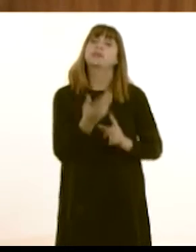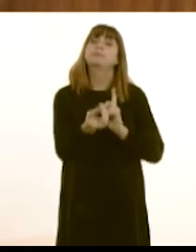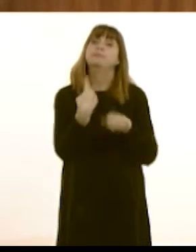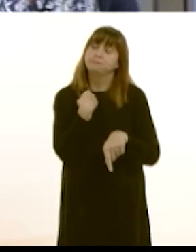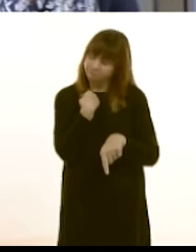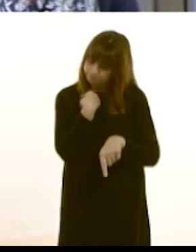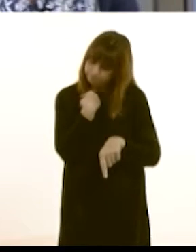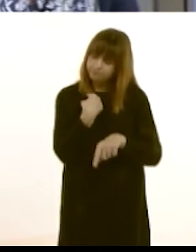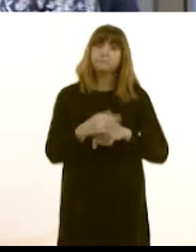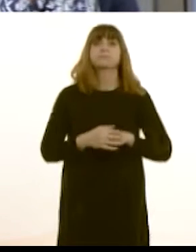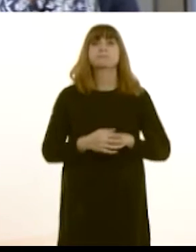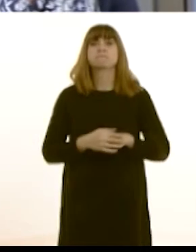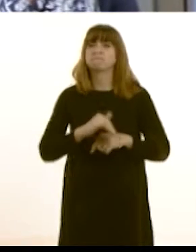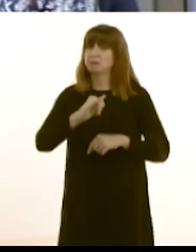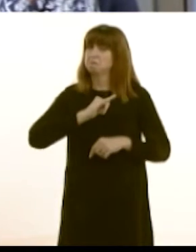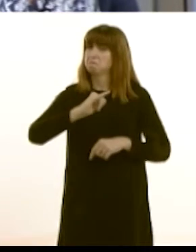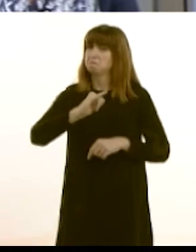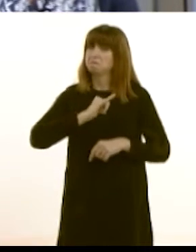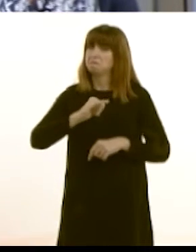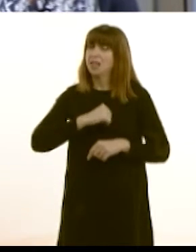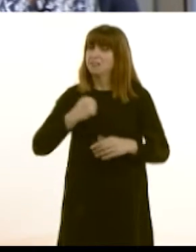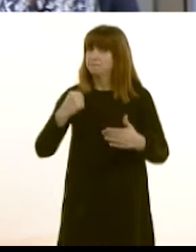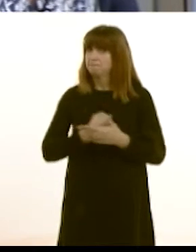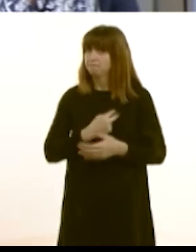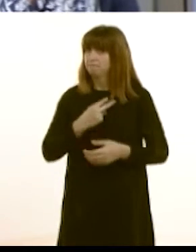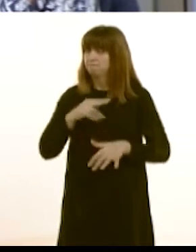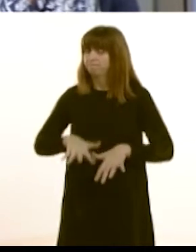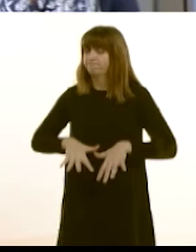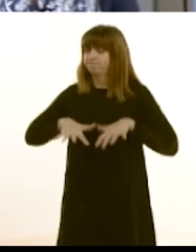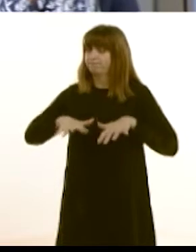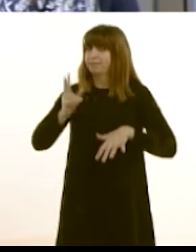Like you, I was very disappointed to note that flooding had reoccurred in Llanddulas.